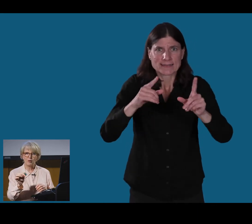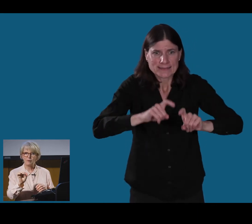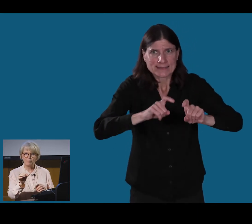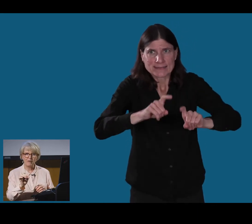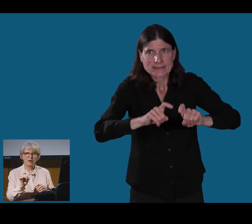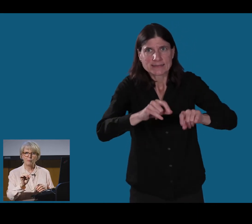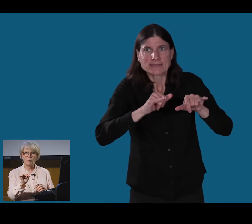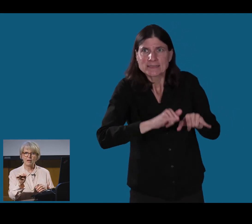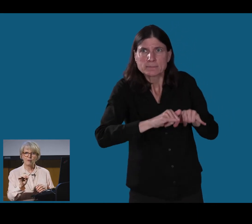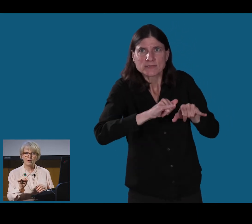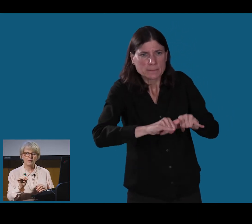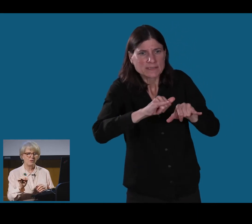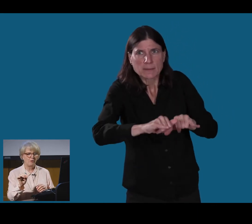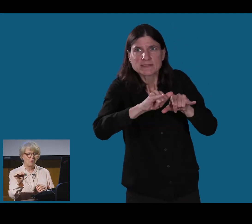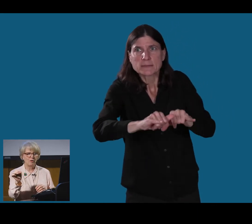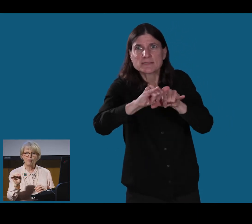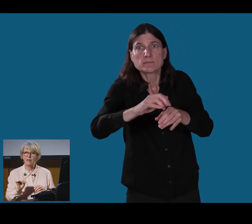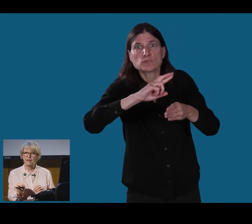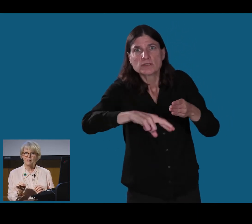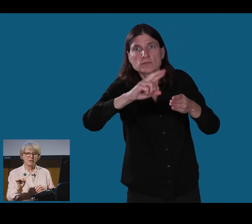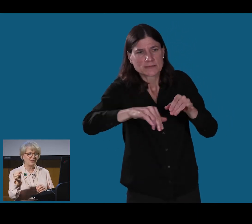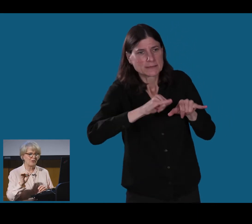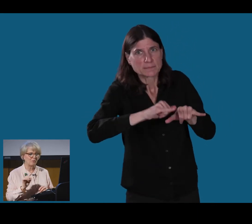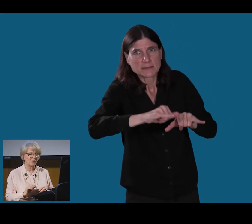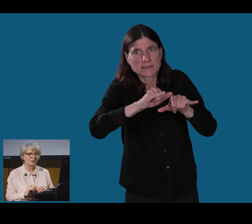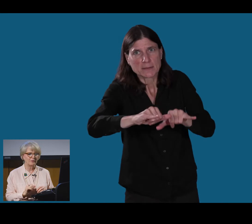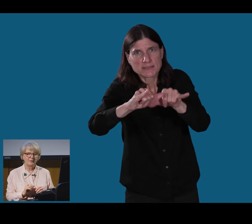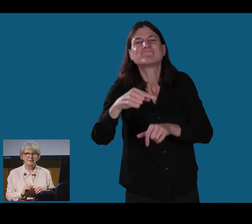variable, independent variable, whatever it is over and over again- you get the same result.